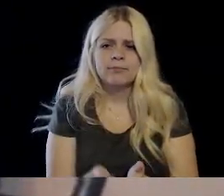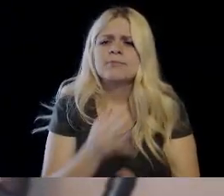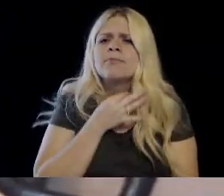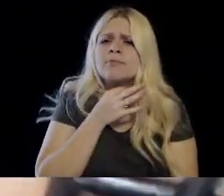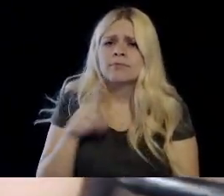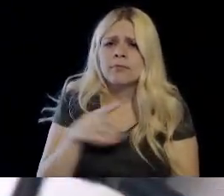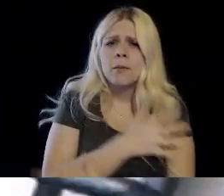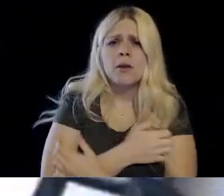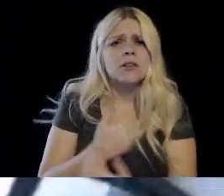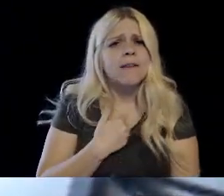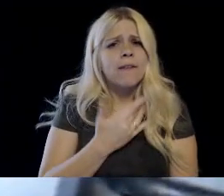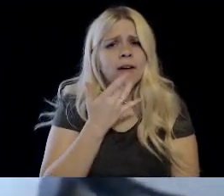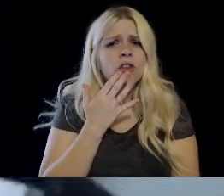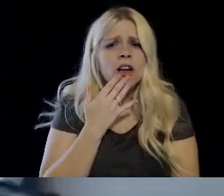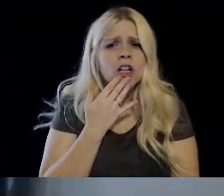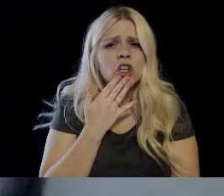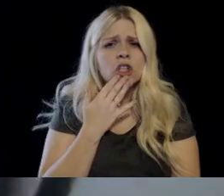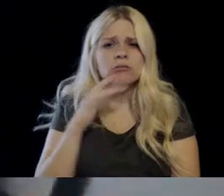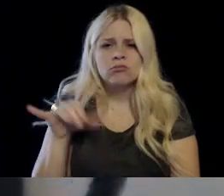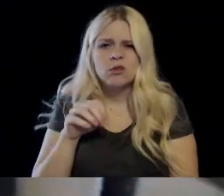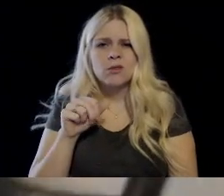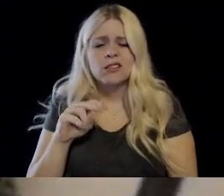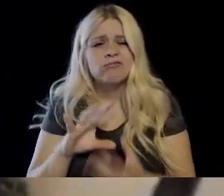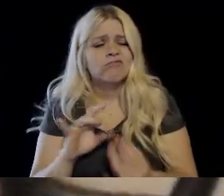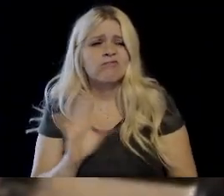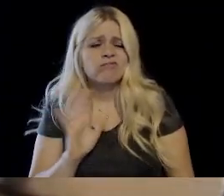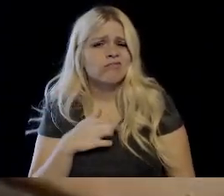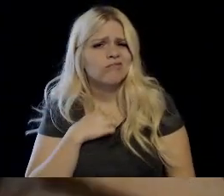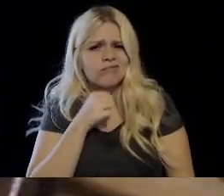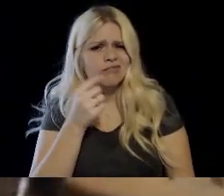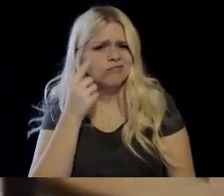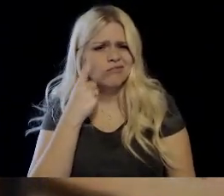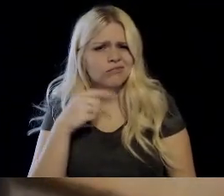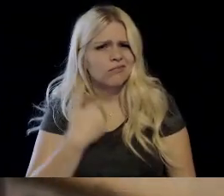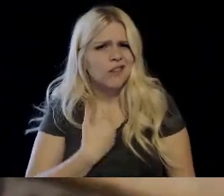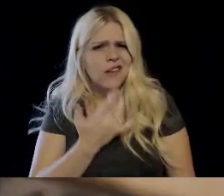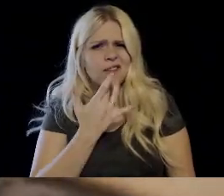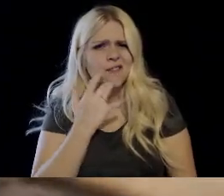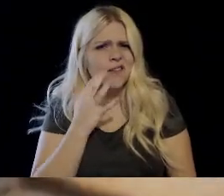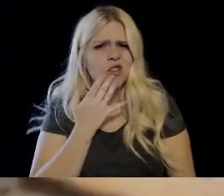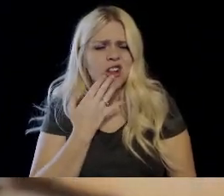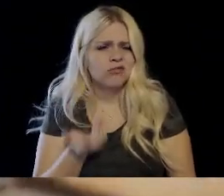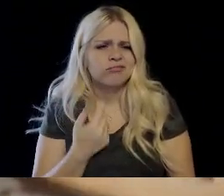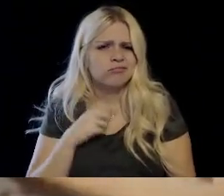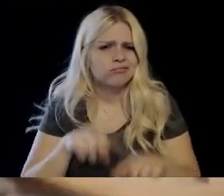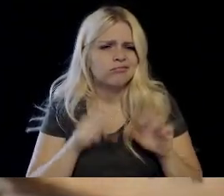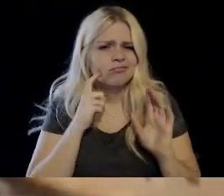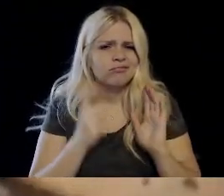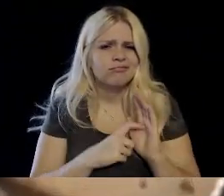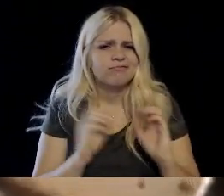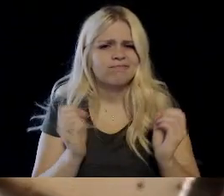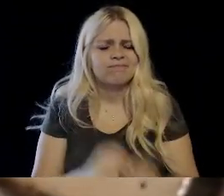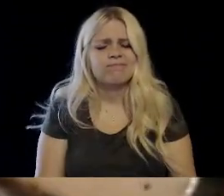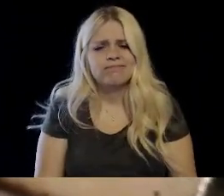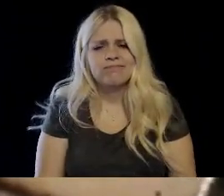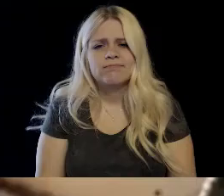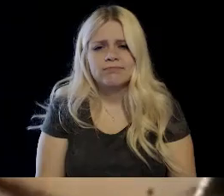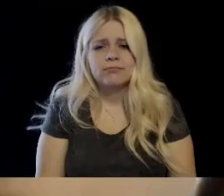Joanne: Um, we do not notice a favorite color that the bears have. Sometime throughout the